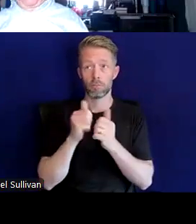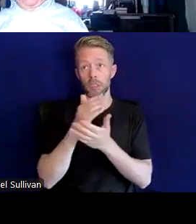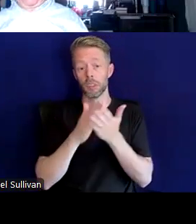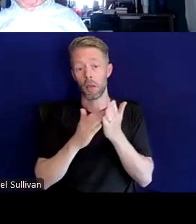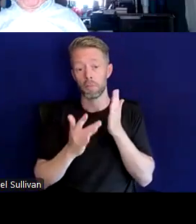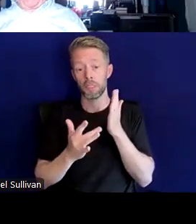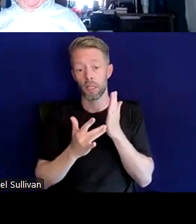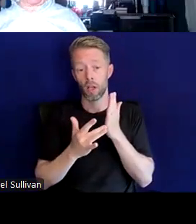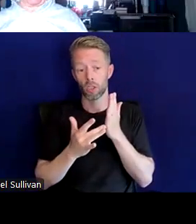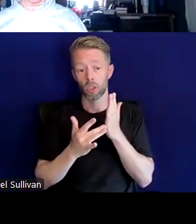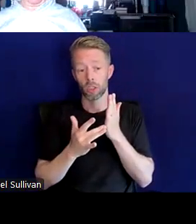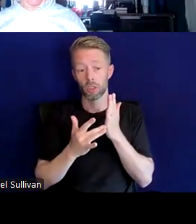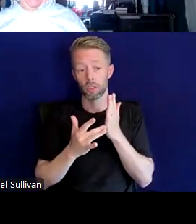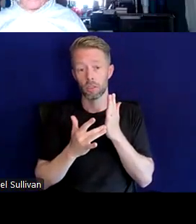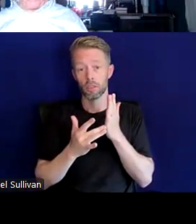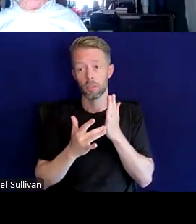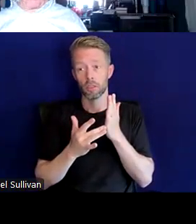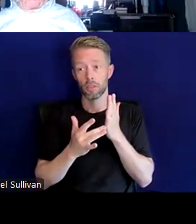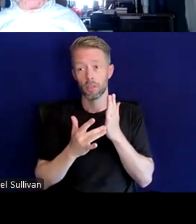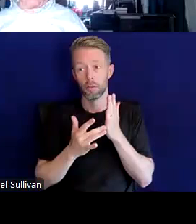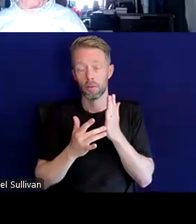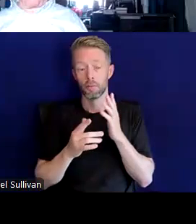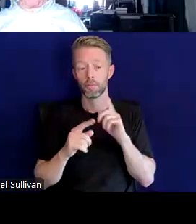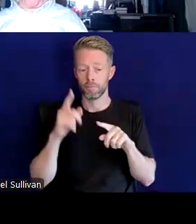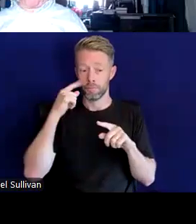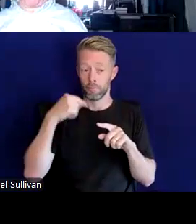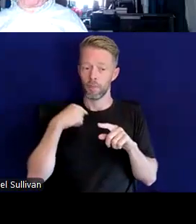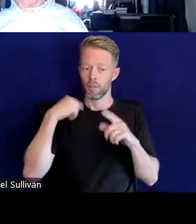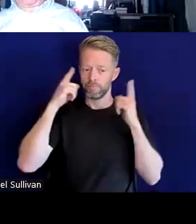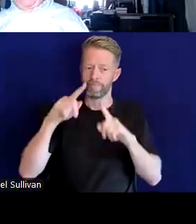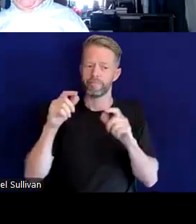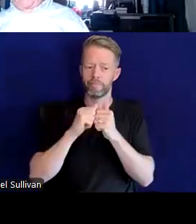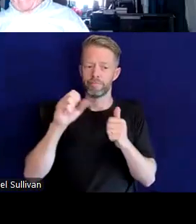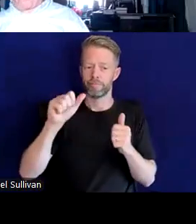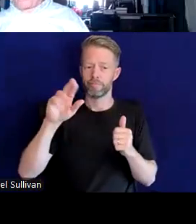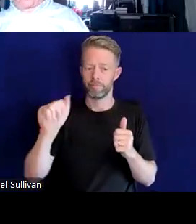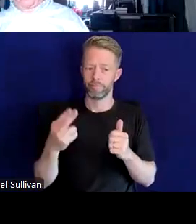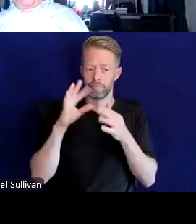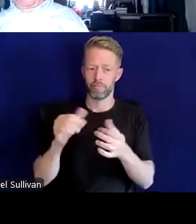technology that's out there. For me, I also agree with Sarah in terms of employment. I think